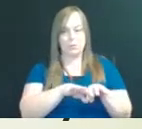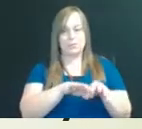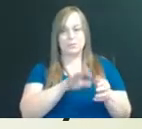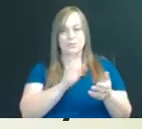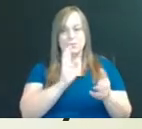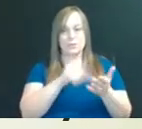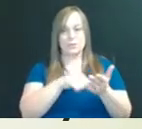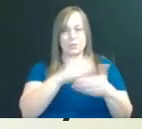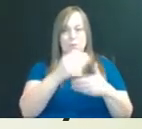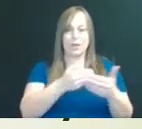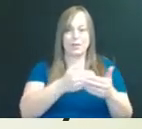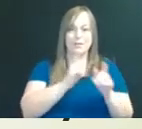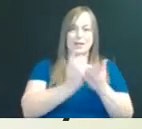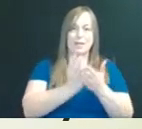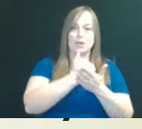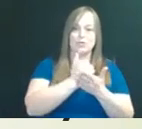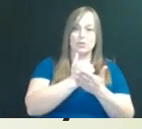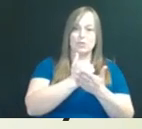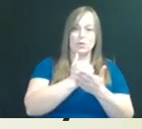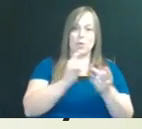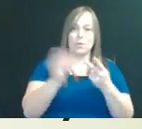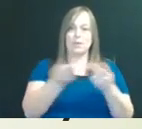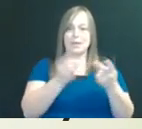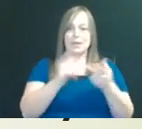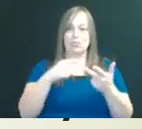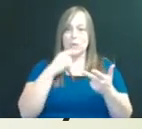Either the administrative review, mediation or hearing